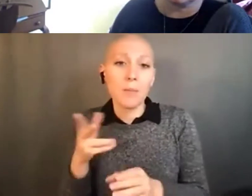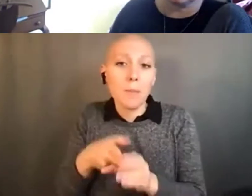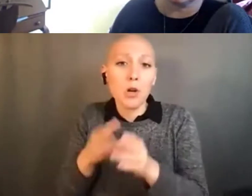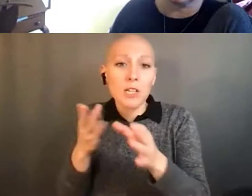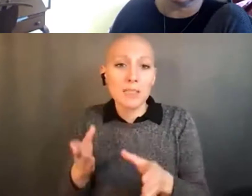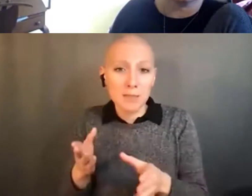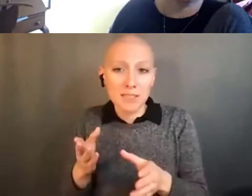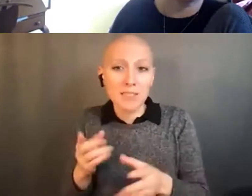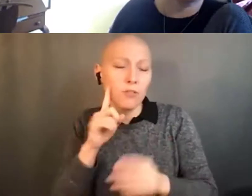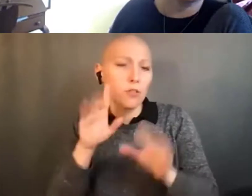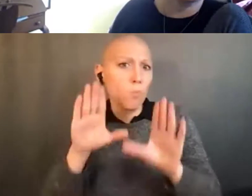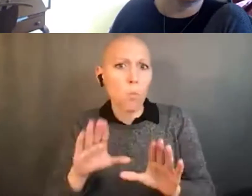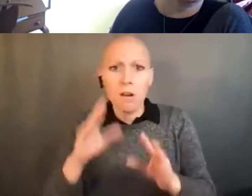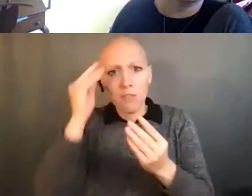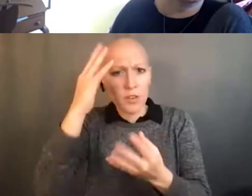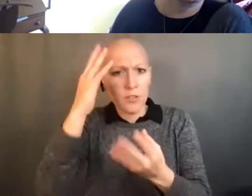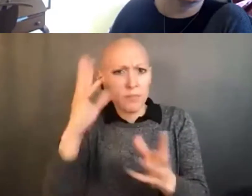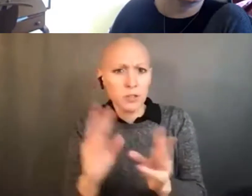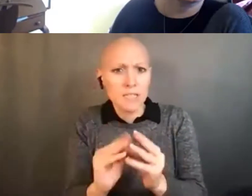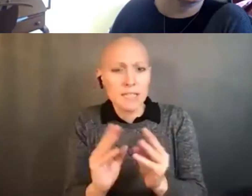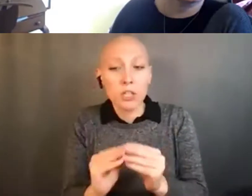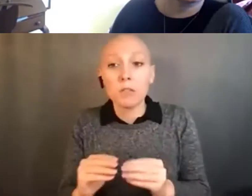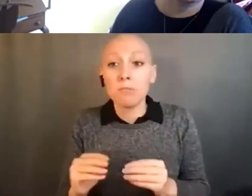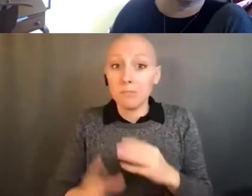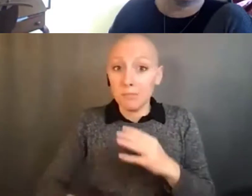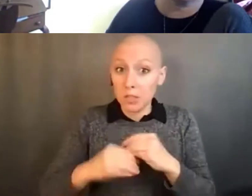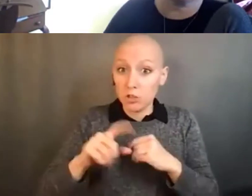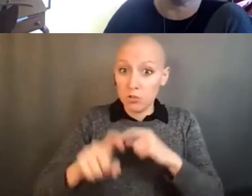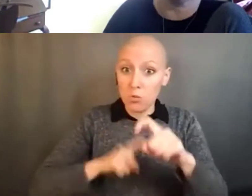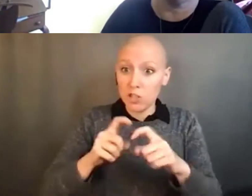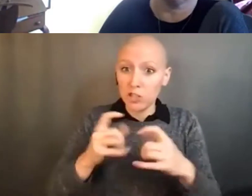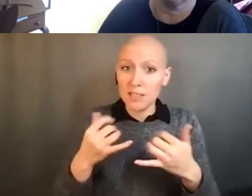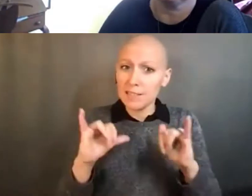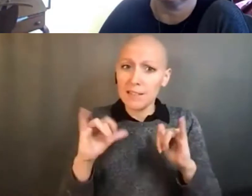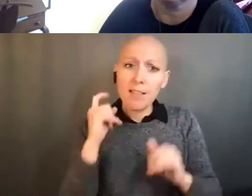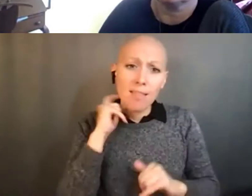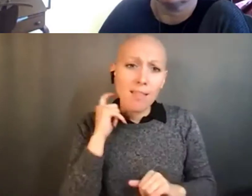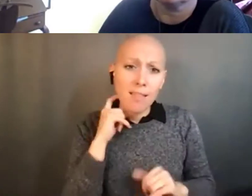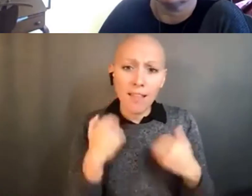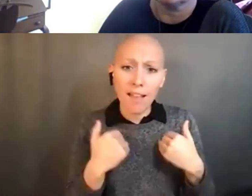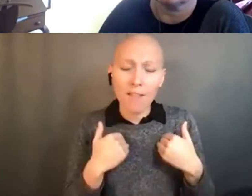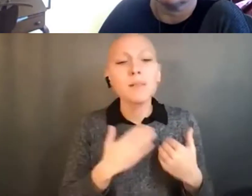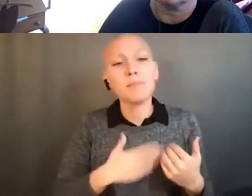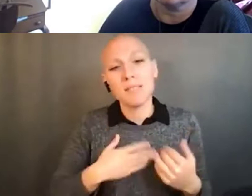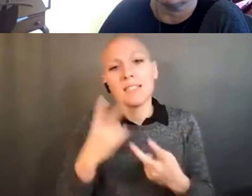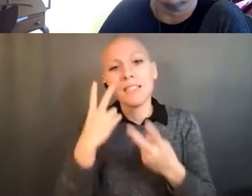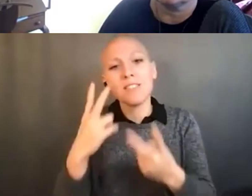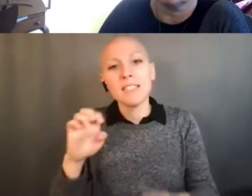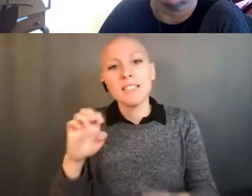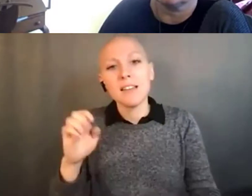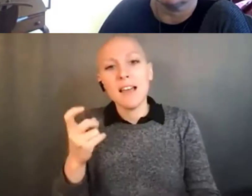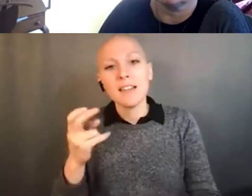If you have any additional questions, please visit our exhibit hall booth for chats and one-on-one opportunities.